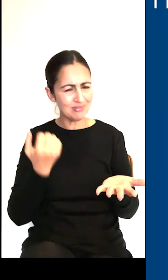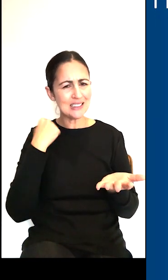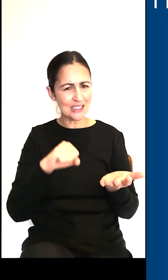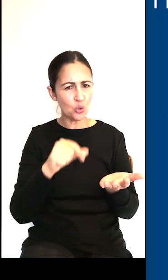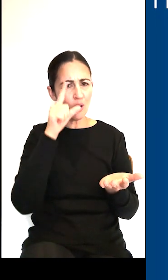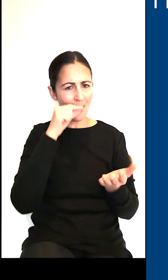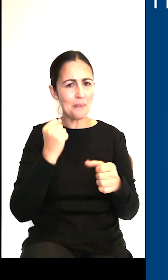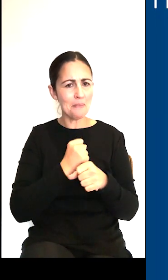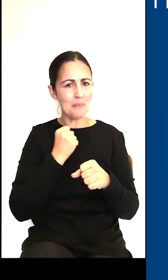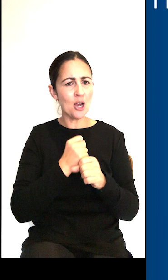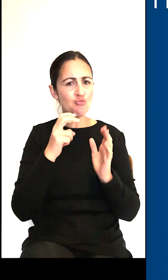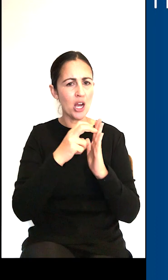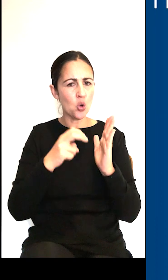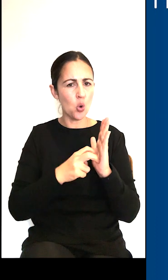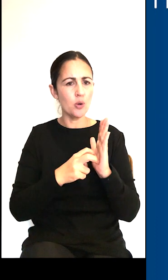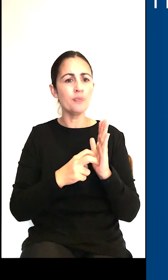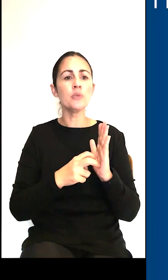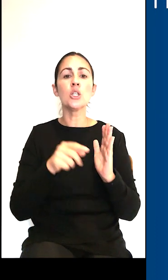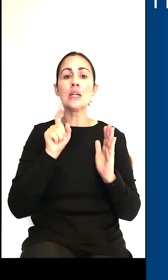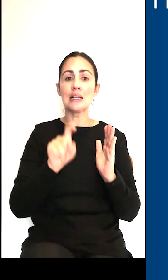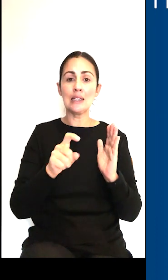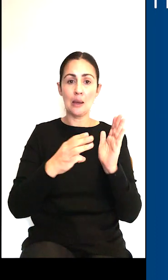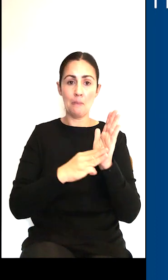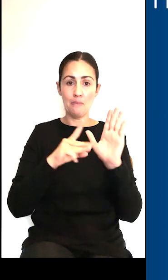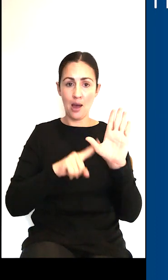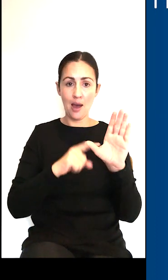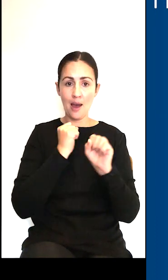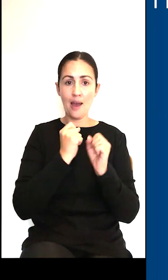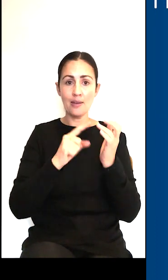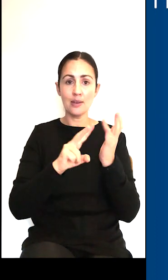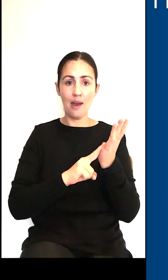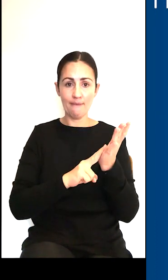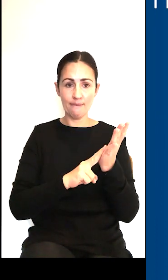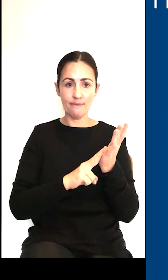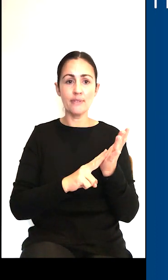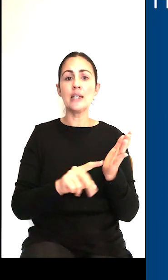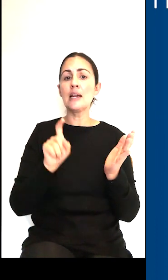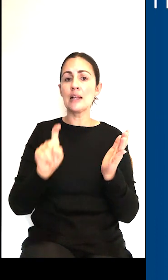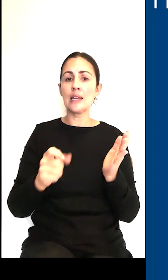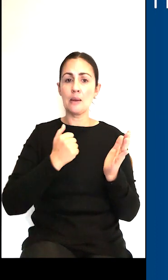It's just a matter of logging into myGov, and then linking to My Health Record and creating an account there,